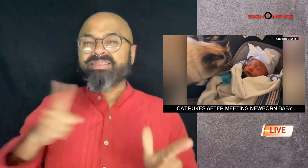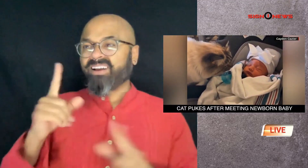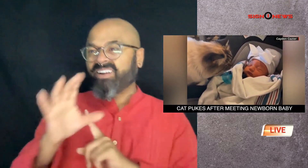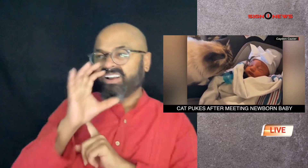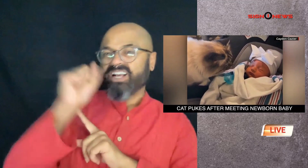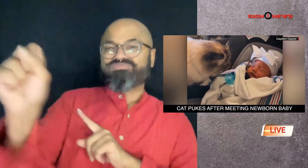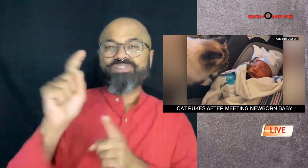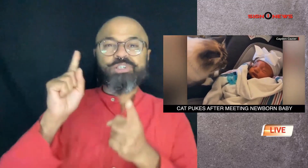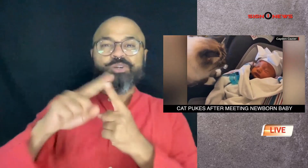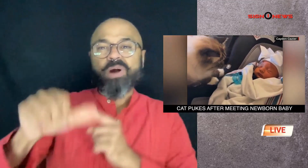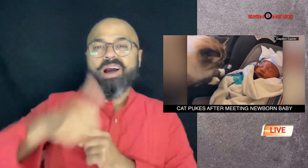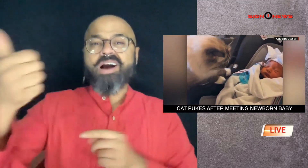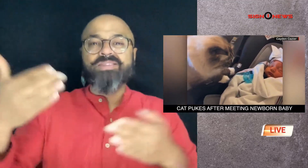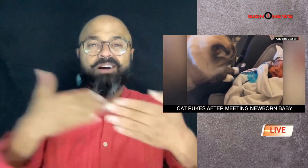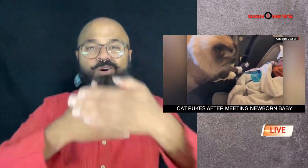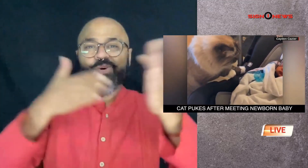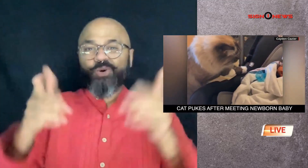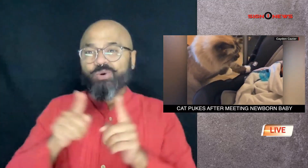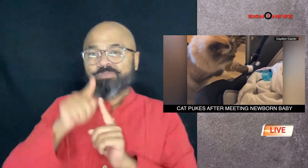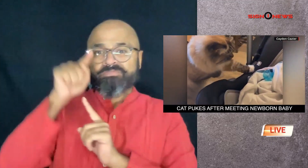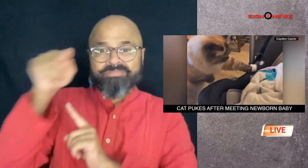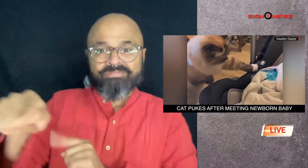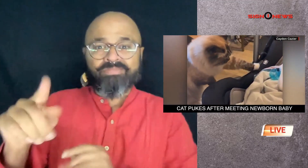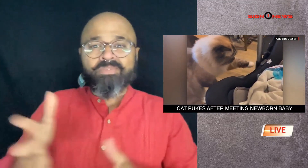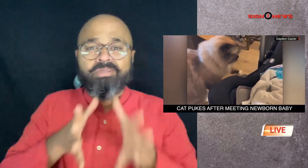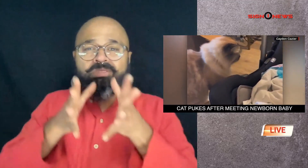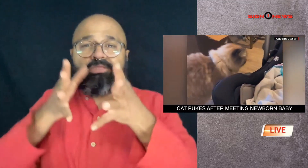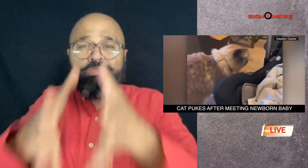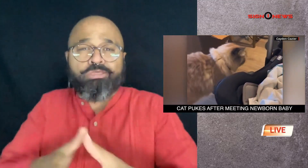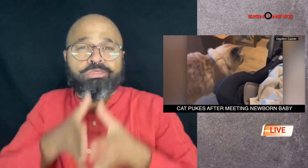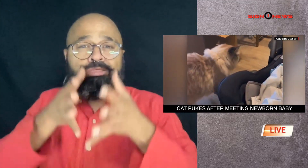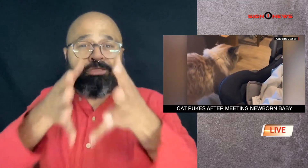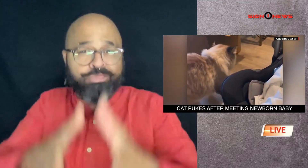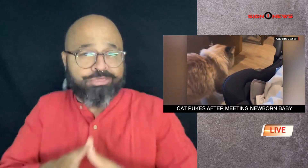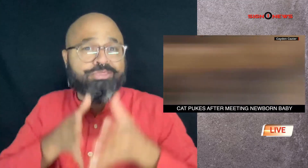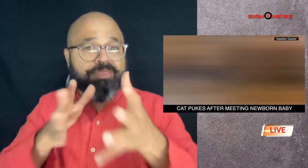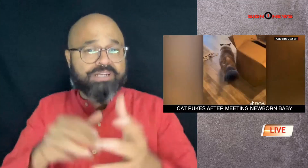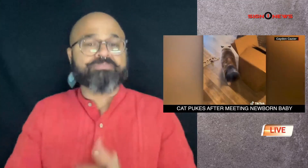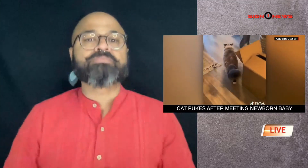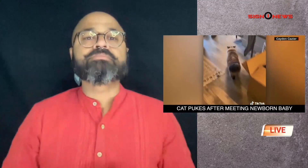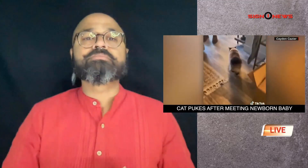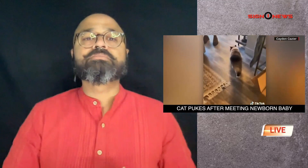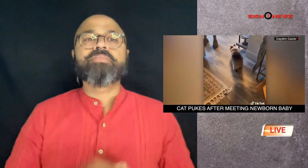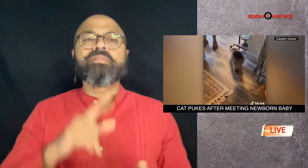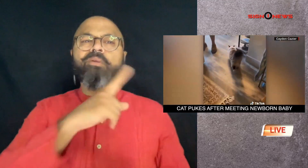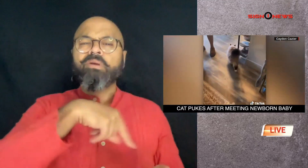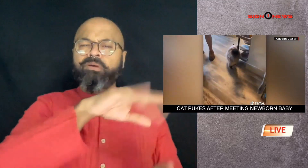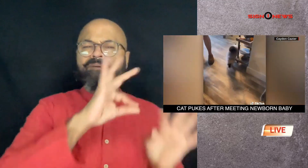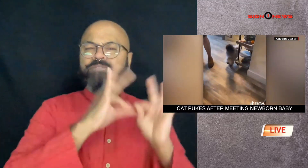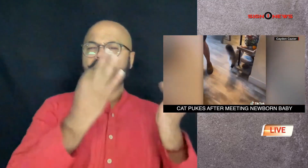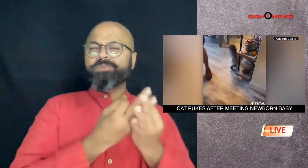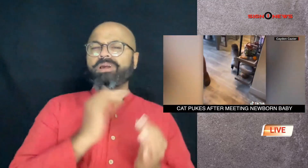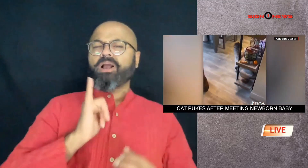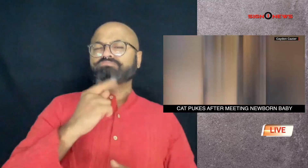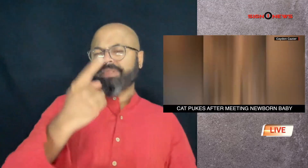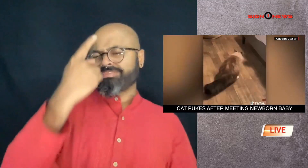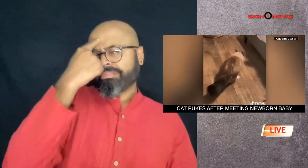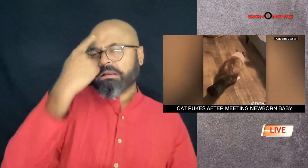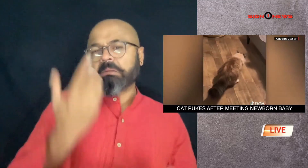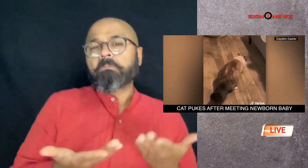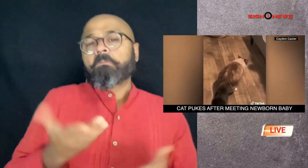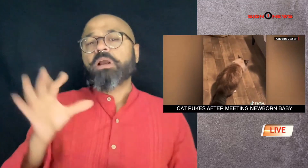then it took off to another room and started vomiting the family think